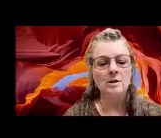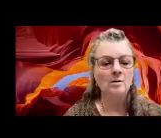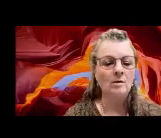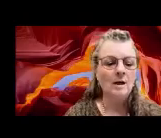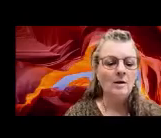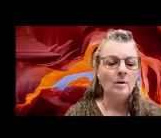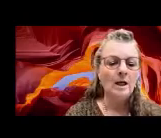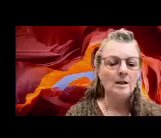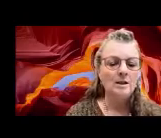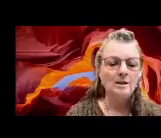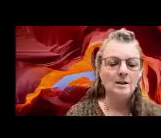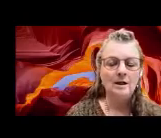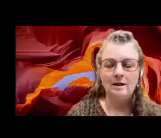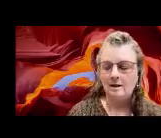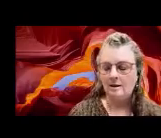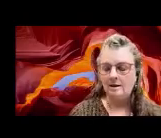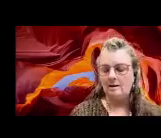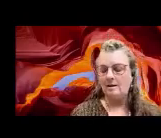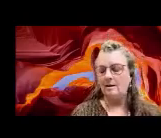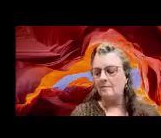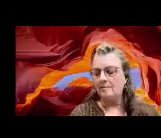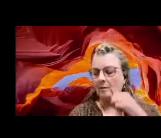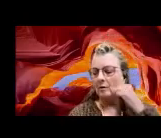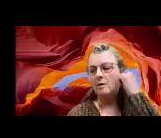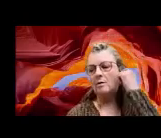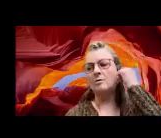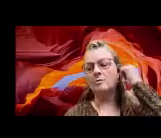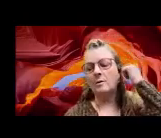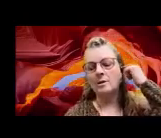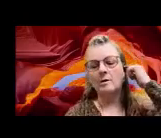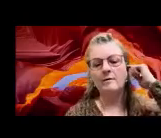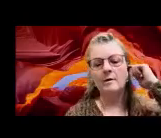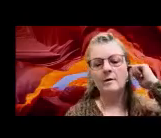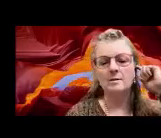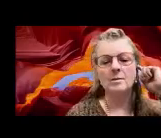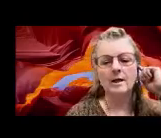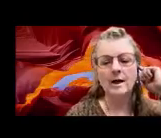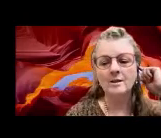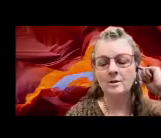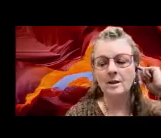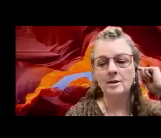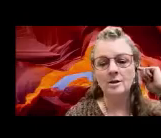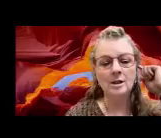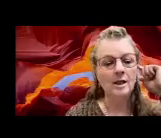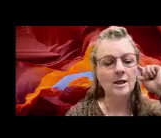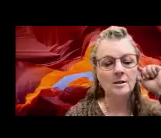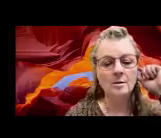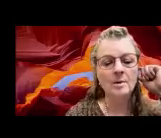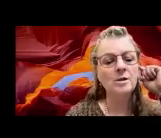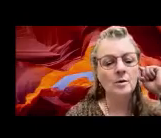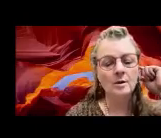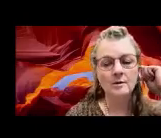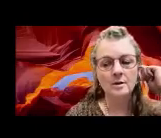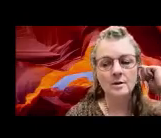So we can't just think, Well, girls and women don't have autism, like actually, their genetics are much more diverse